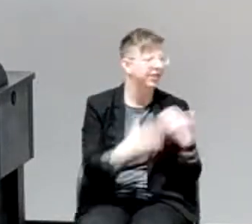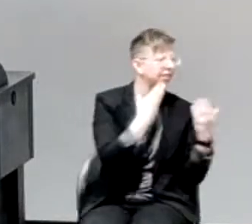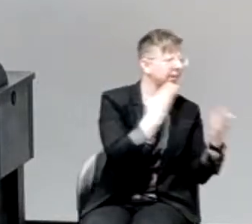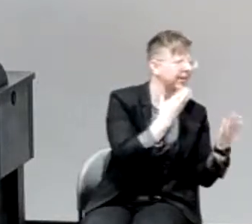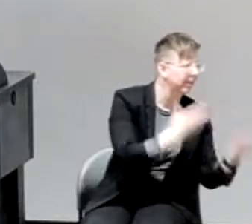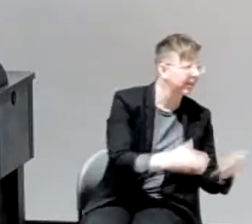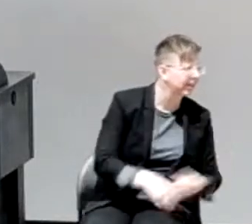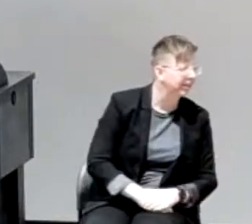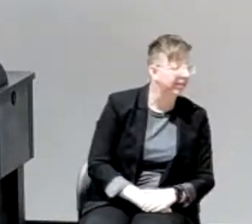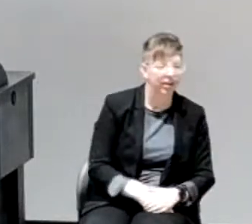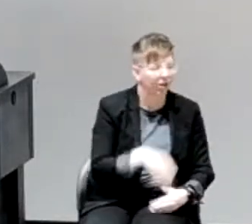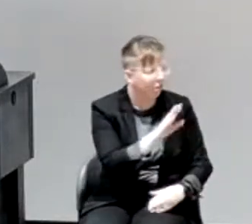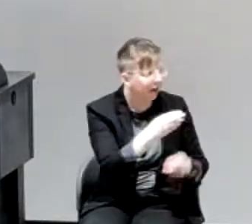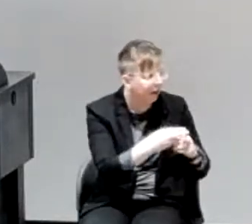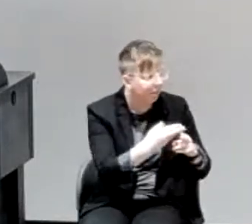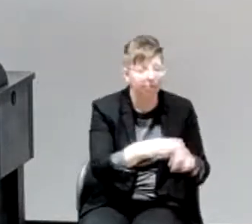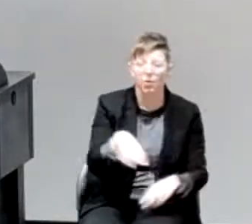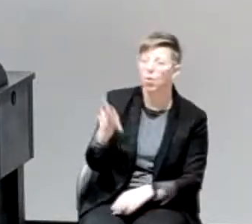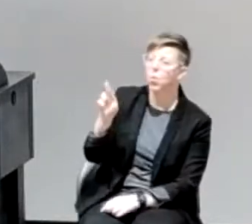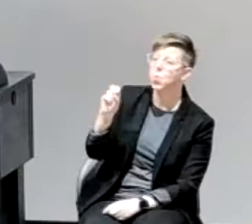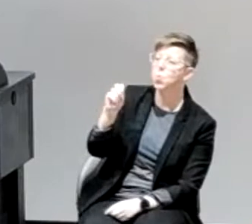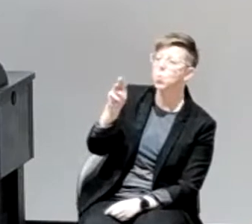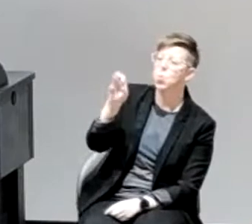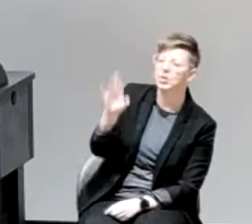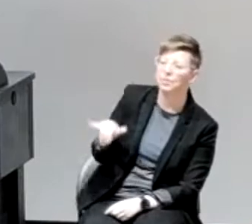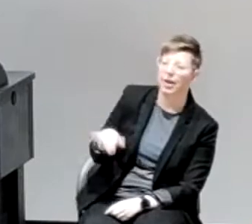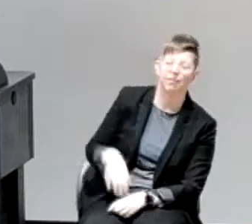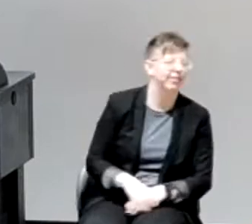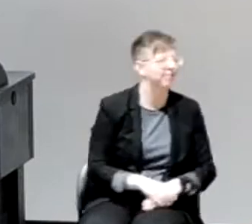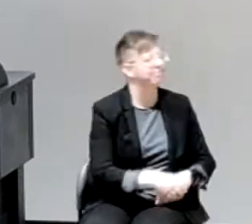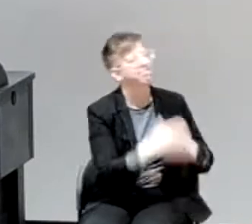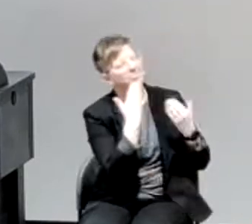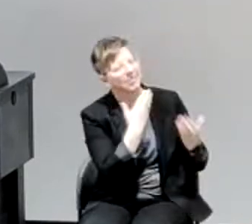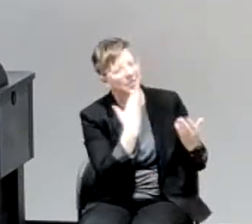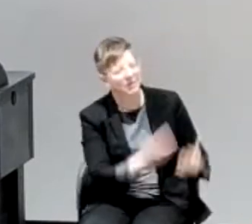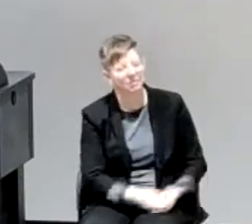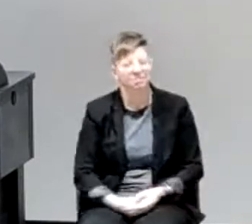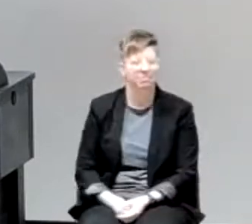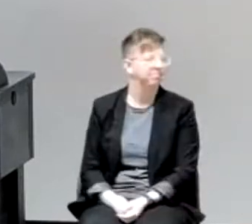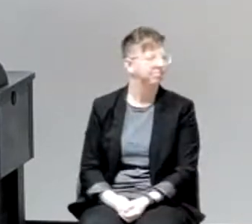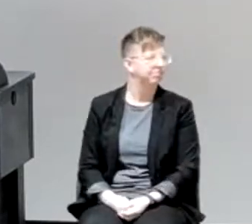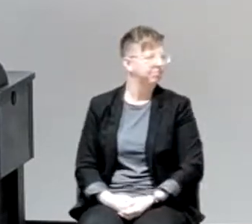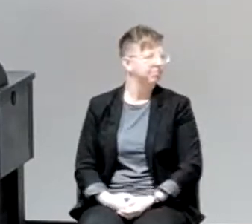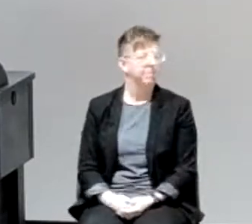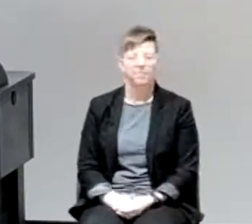I dare you. It will roll. Will it pop? Thank you. Who are you?